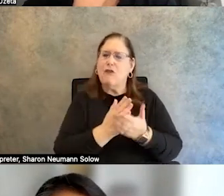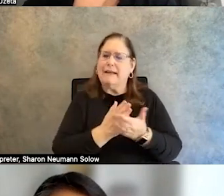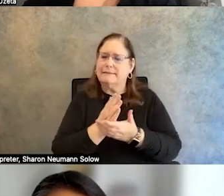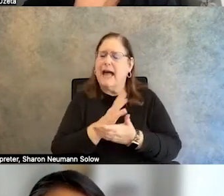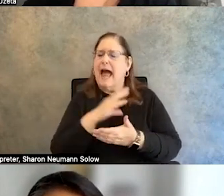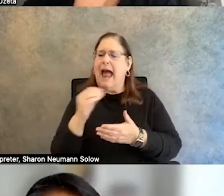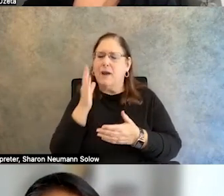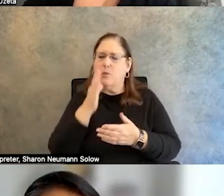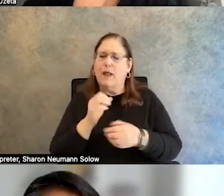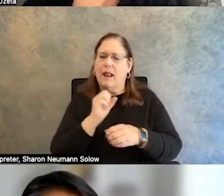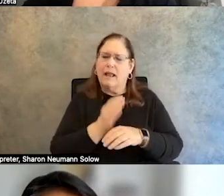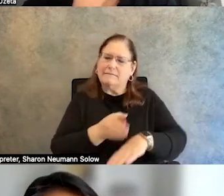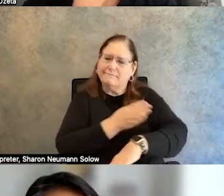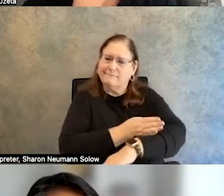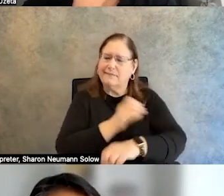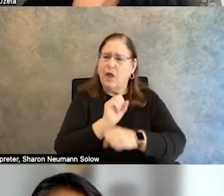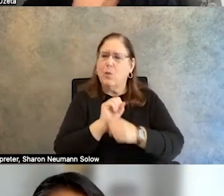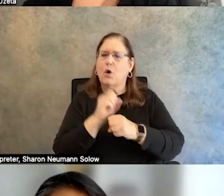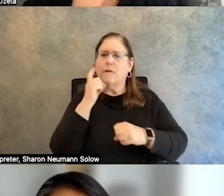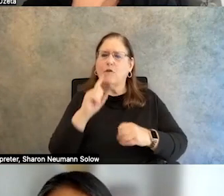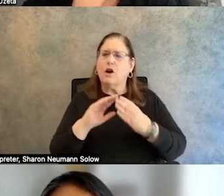of the community-based organizations with which they work.